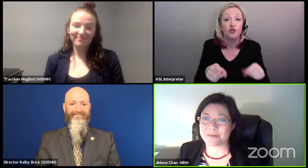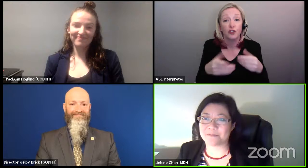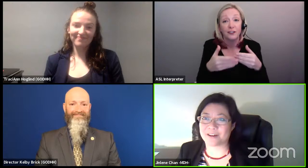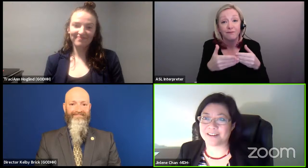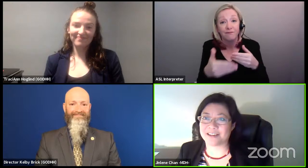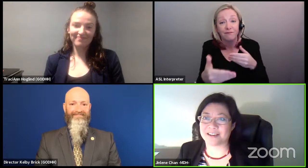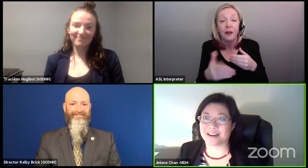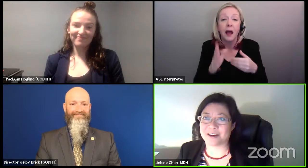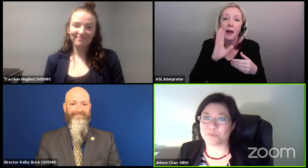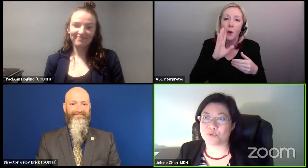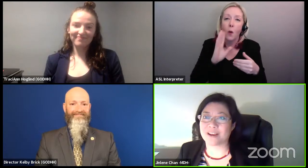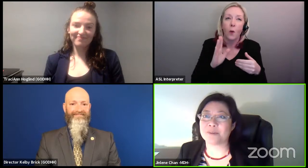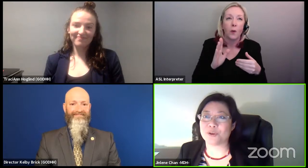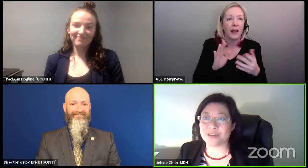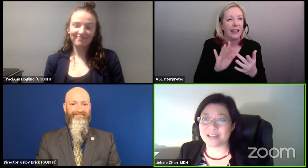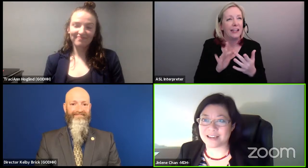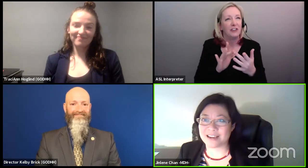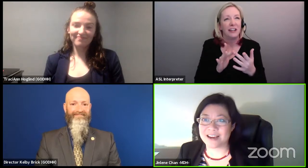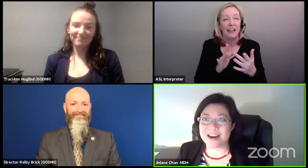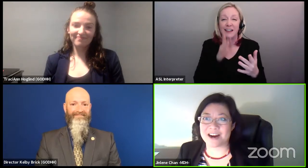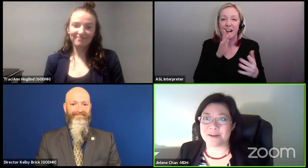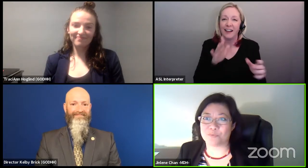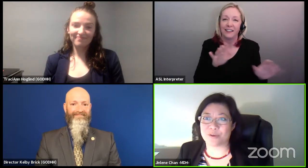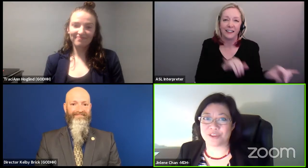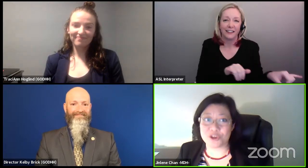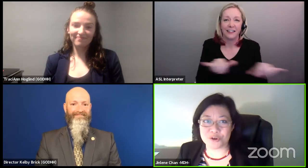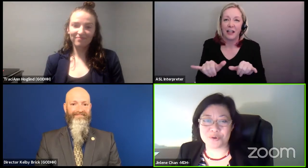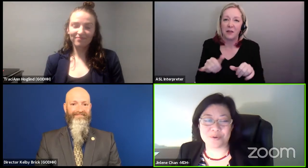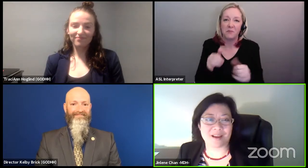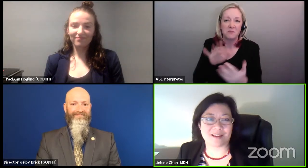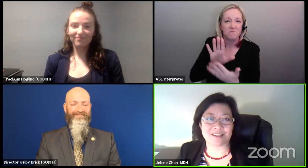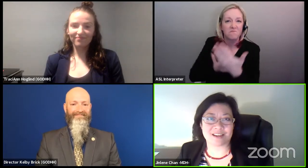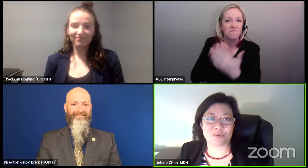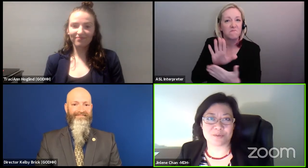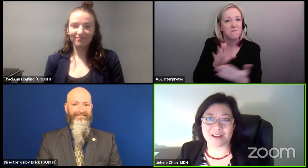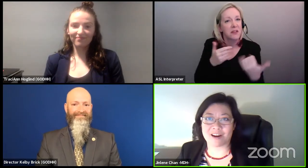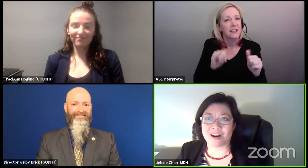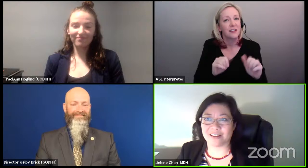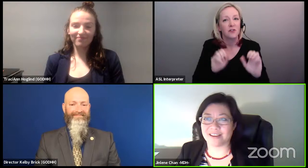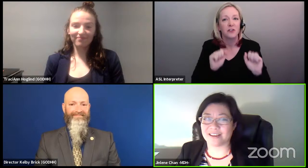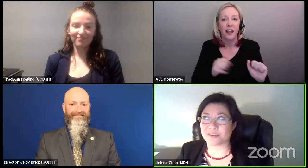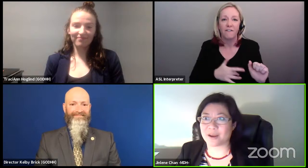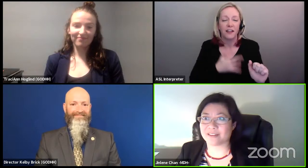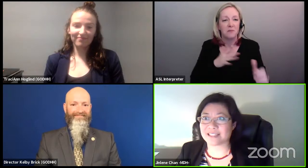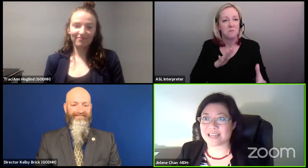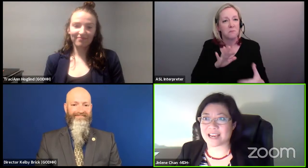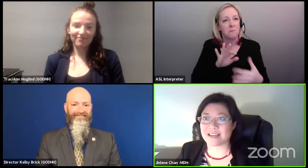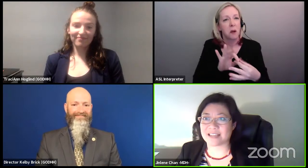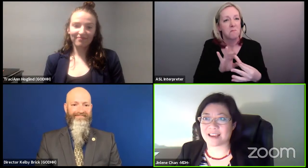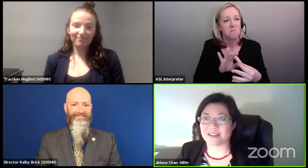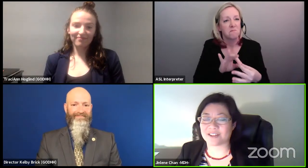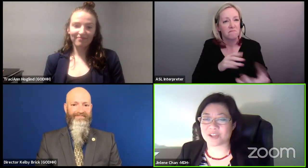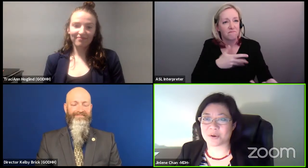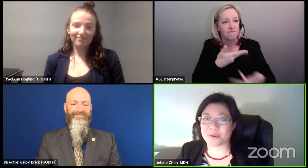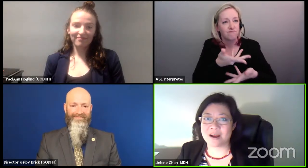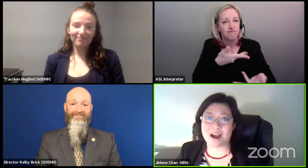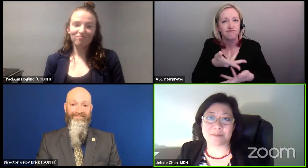I'm finding great community with you and with my colleagues around the state. And so I'm